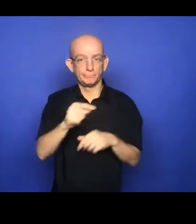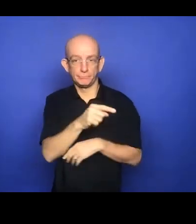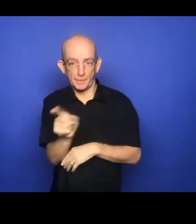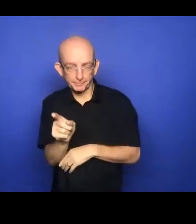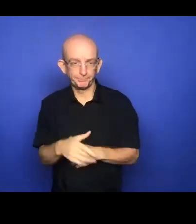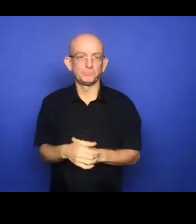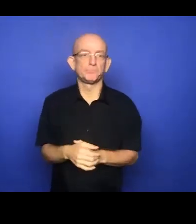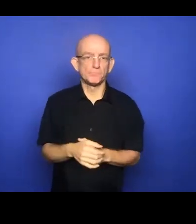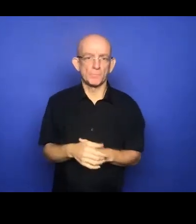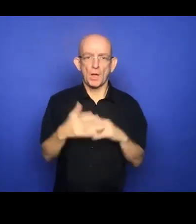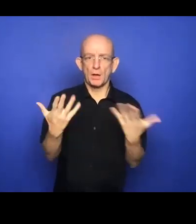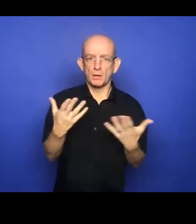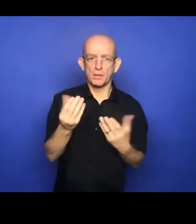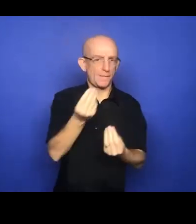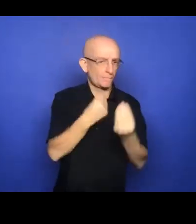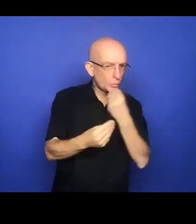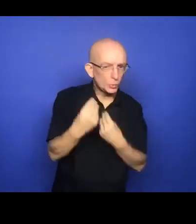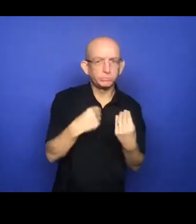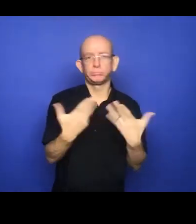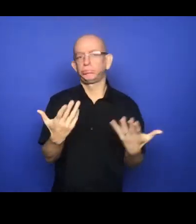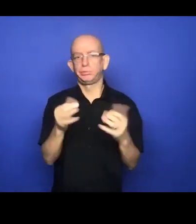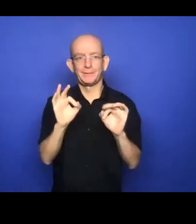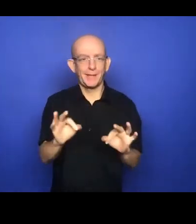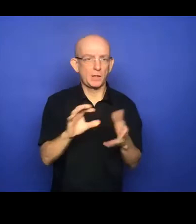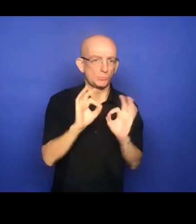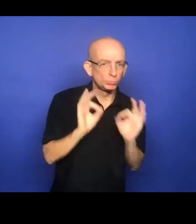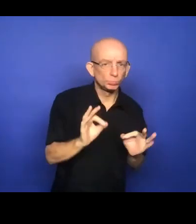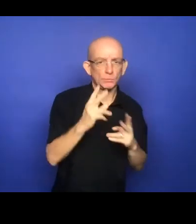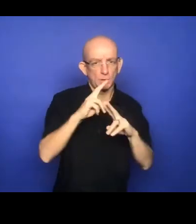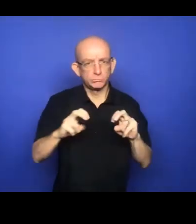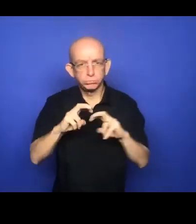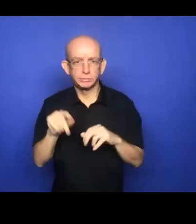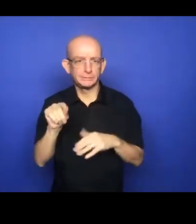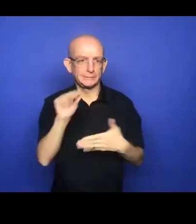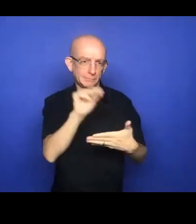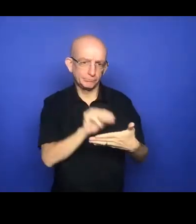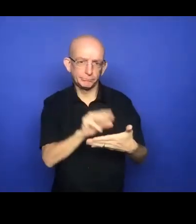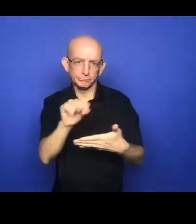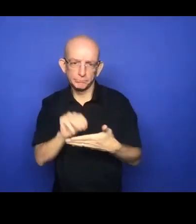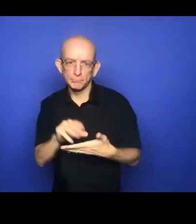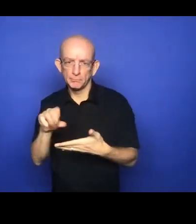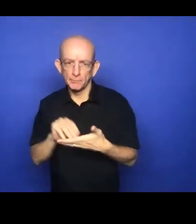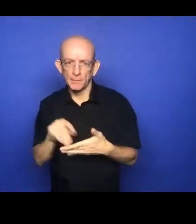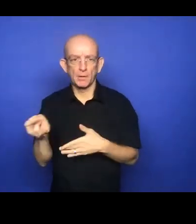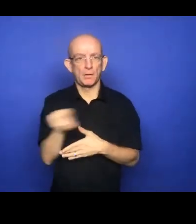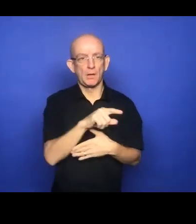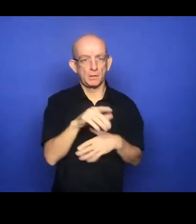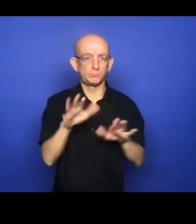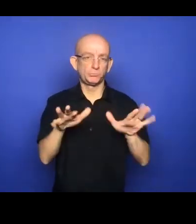security and livelihood remained a top priority among those interviewed, with over three quarters of respondents stating that they had less than one